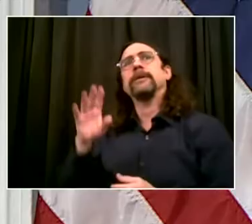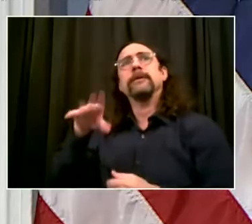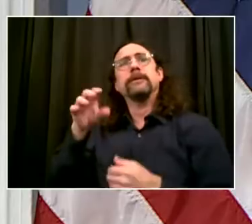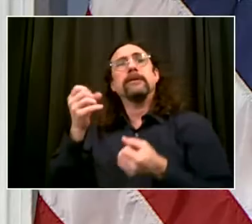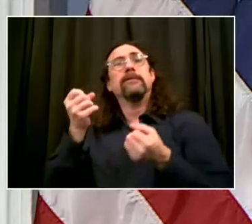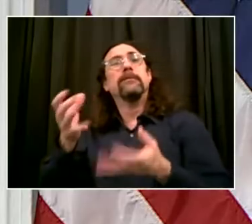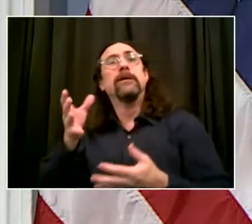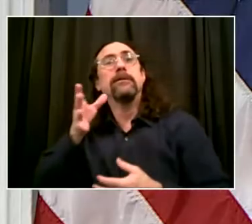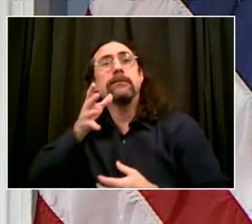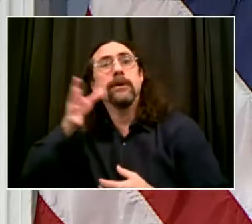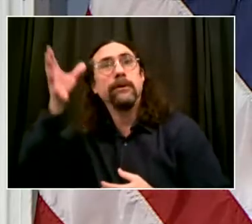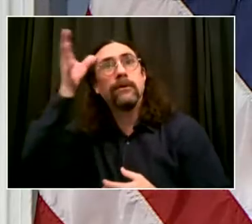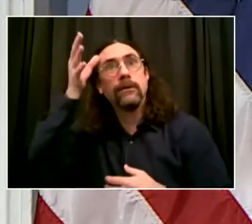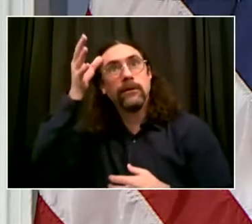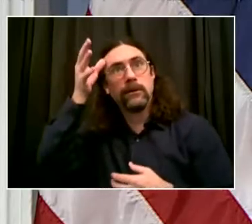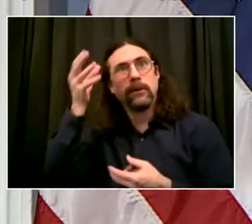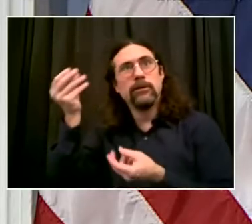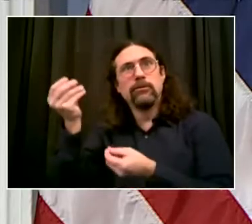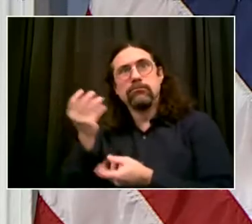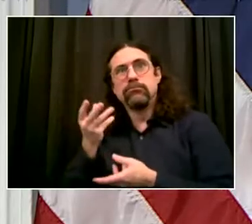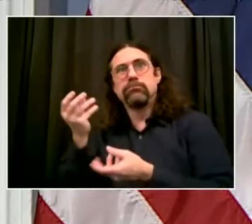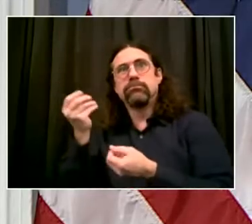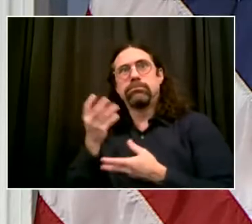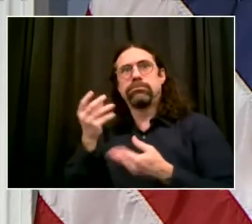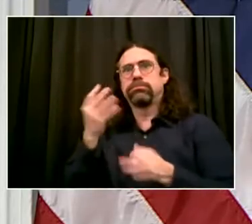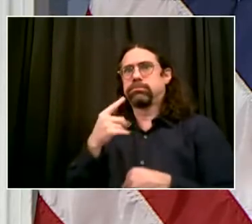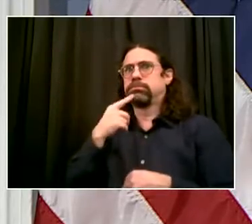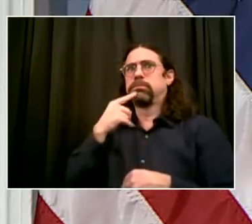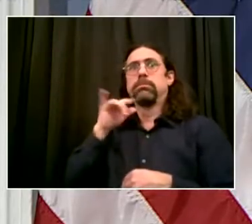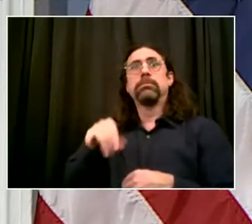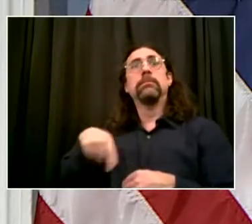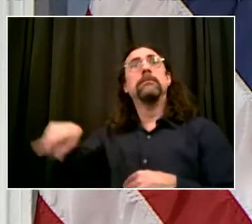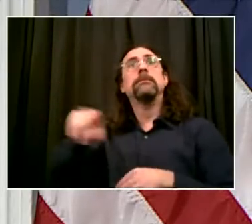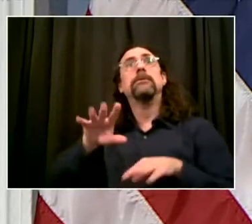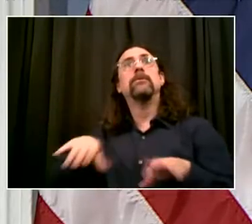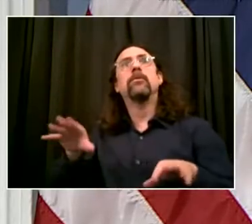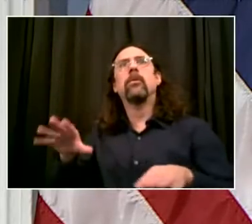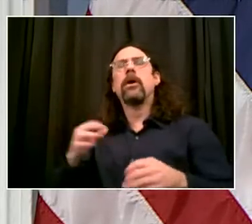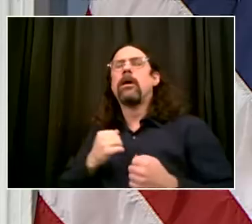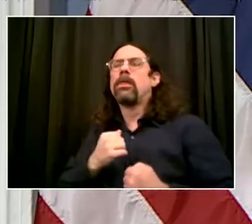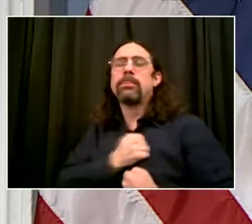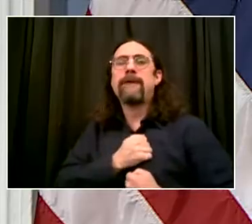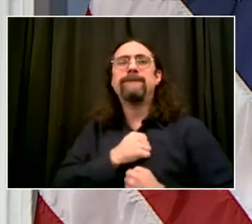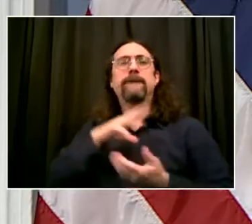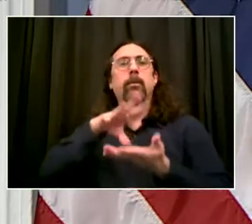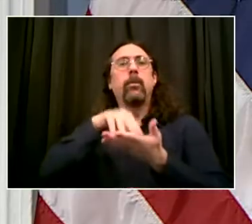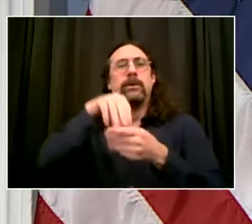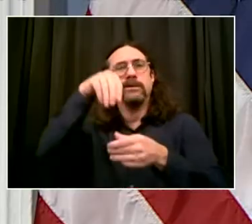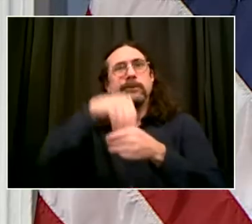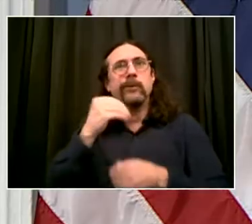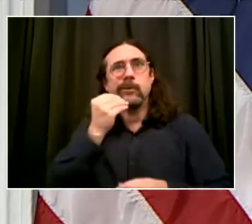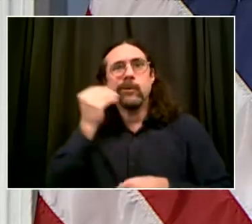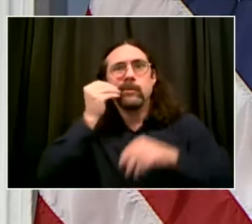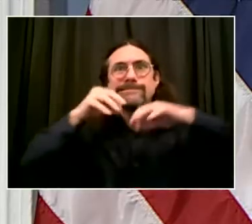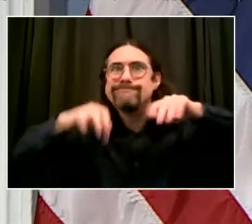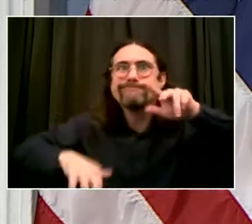LOT OF TOWN HALLS WERE PARENTS OF SAID STORIES ABOUT HOW THEIR CHILDREN LOST